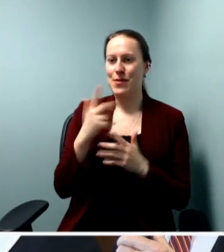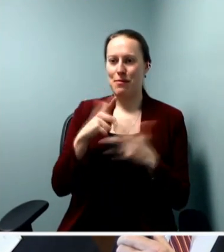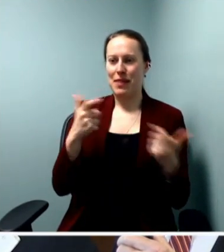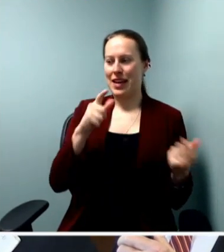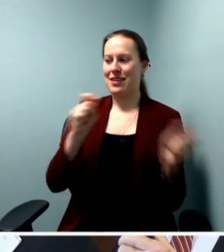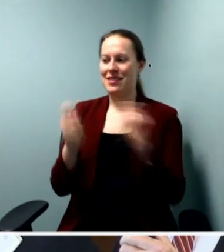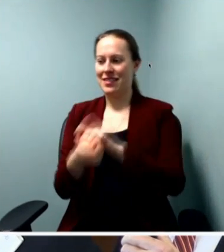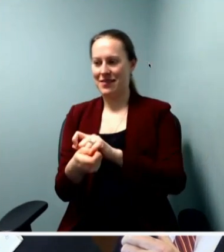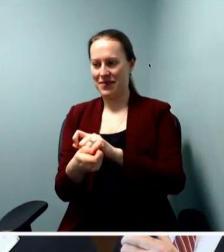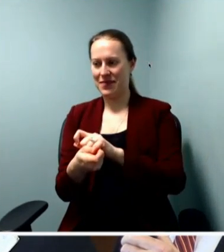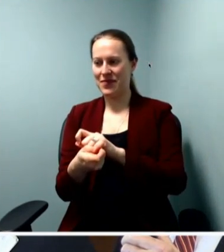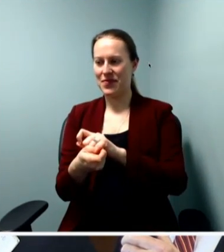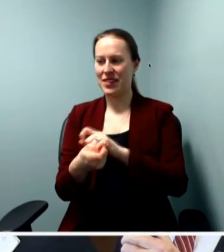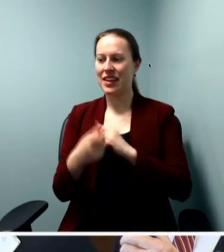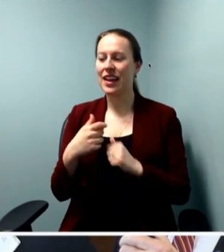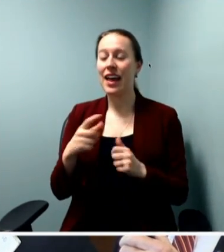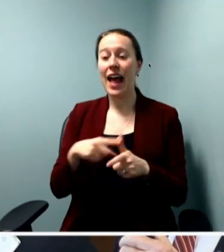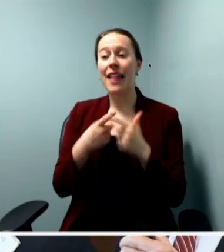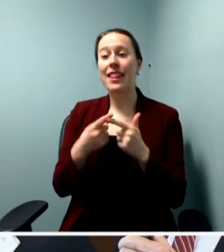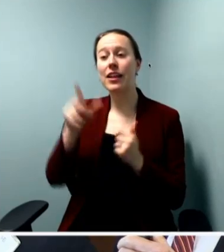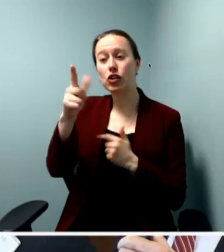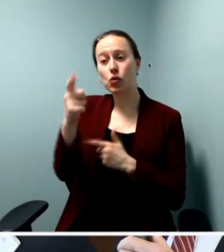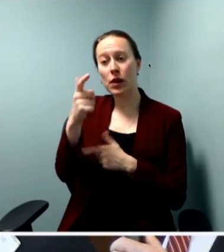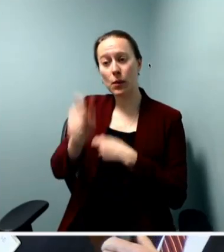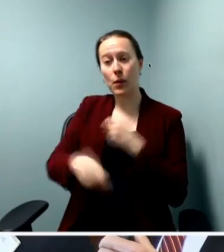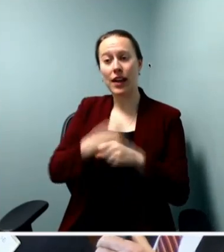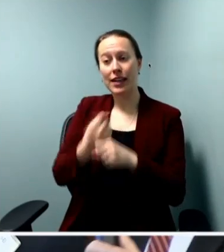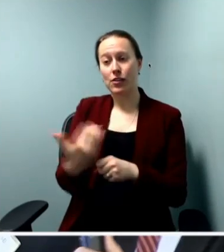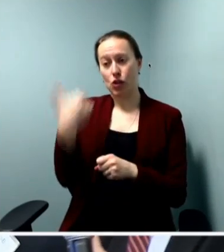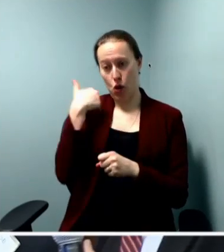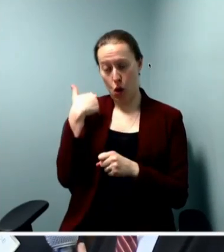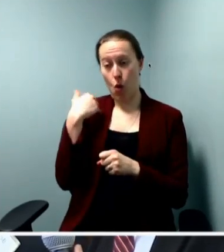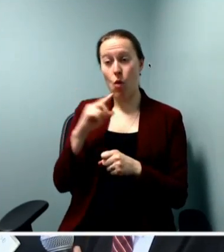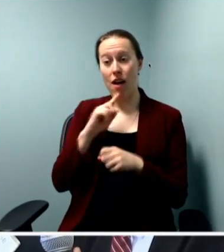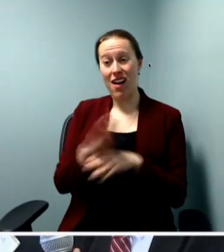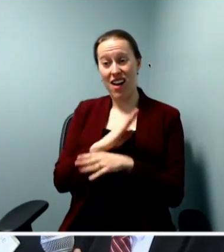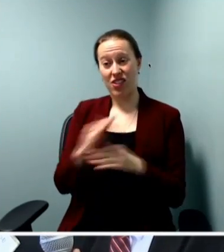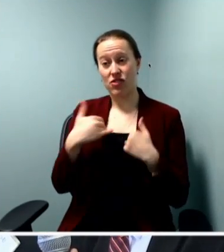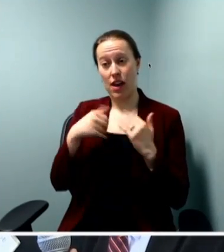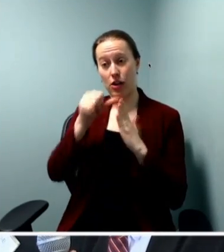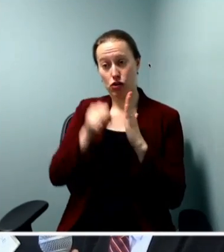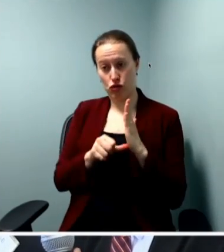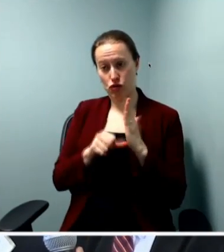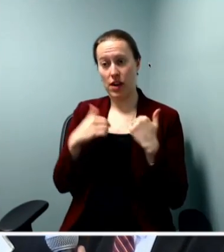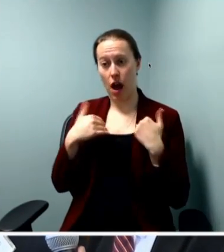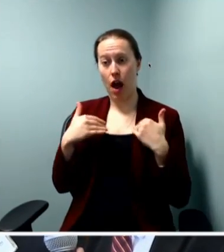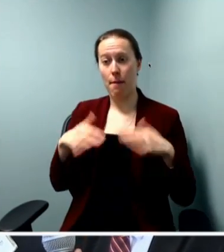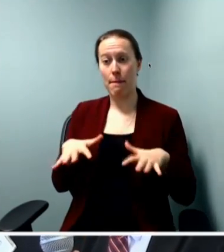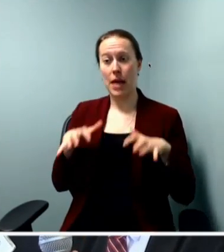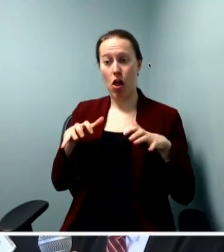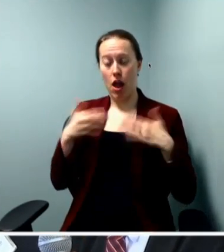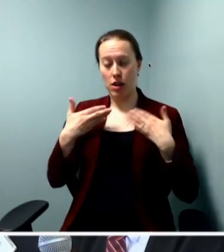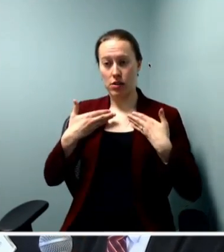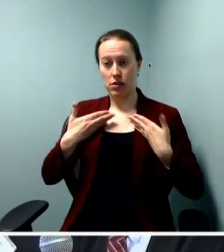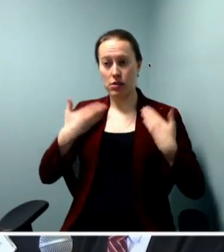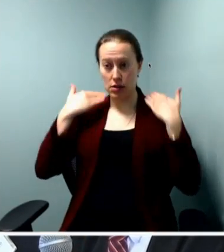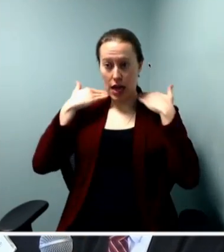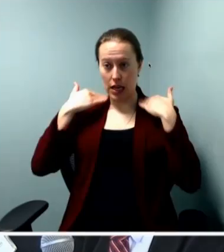And then, 21 years ago, I actually had surgery that paralyzed me from the neck down. So, I left [the temporarily abled] world